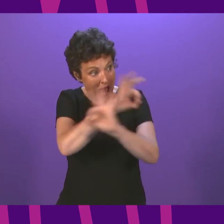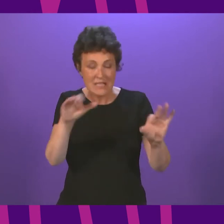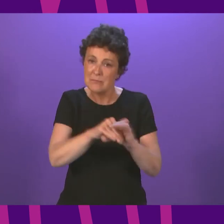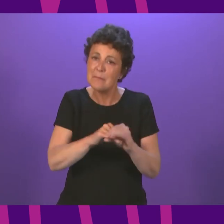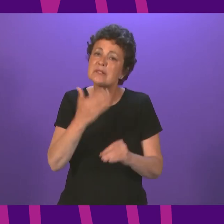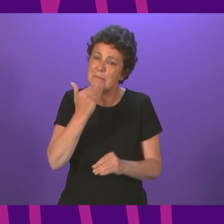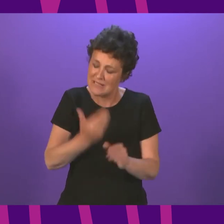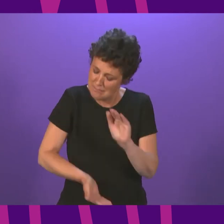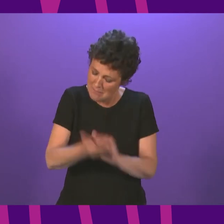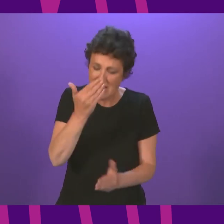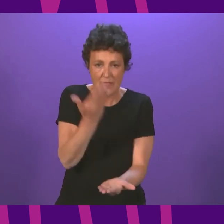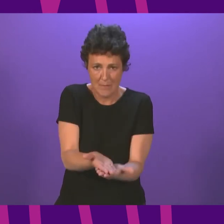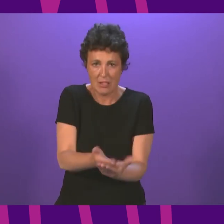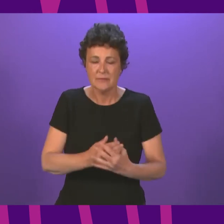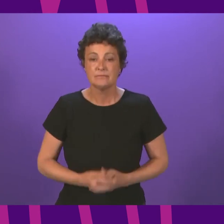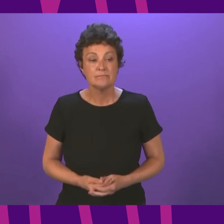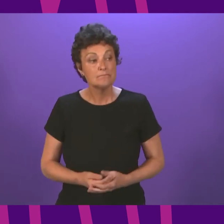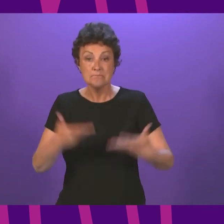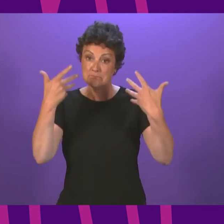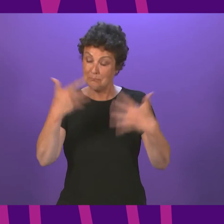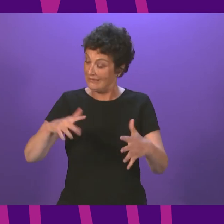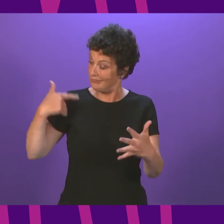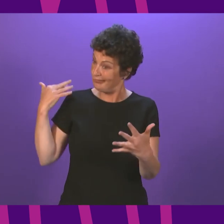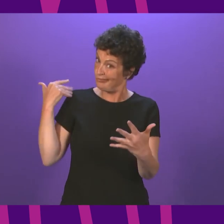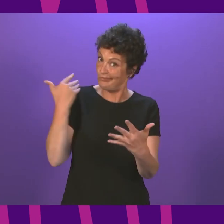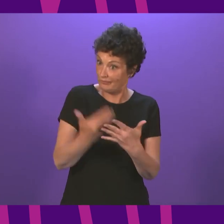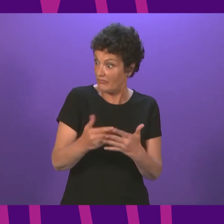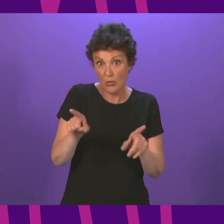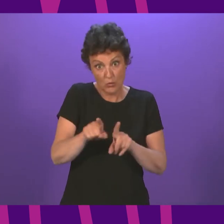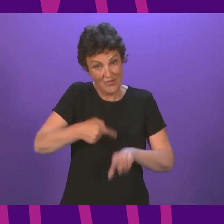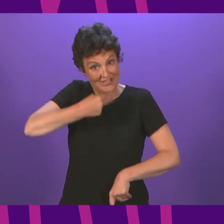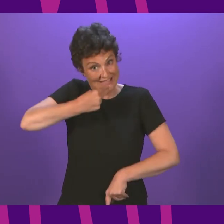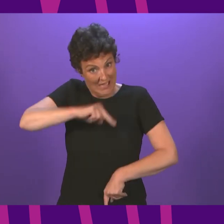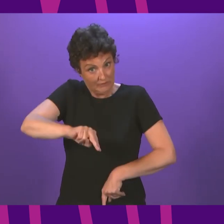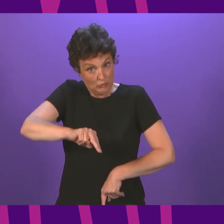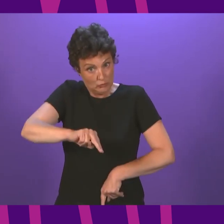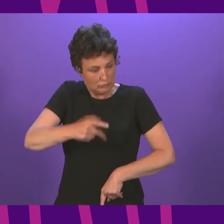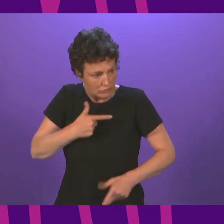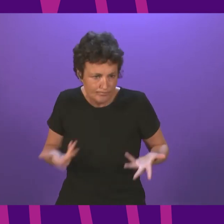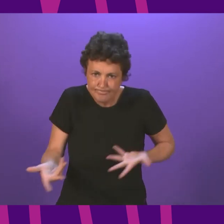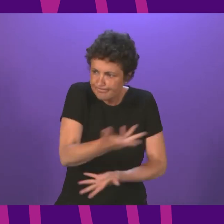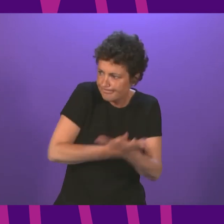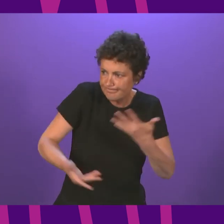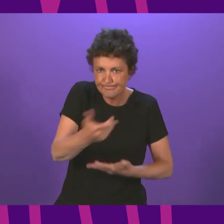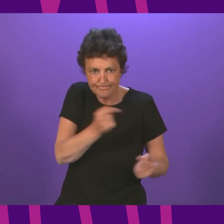cultural sector. We are optimistic that the control of the pandemic will enable us to